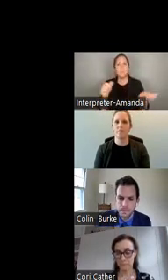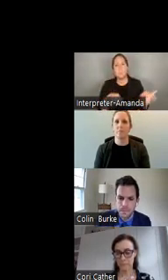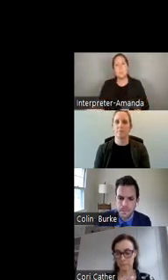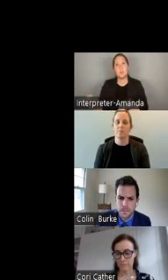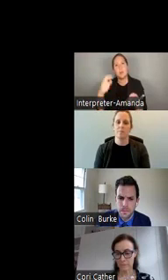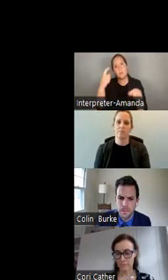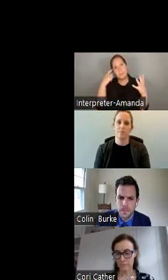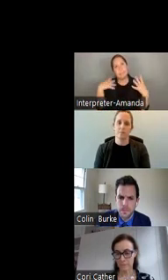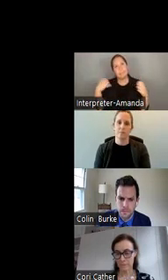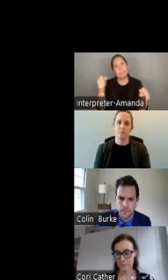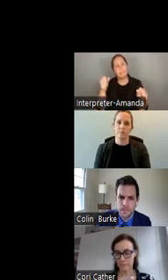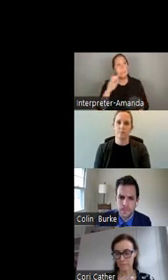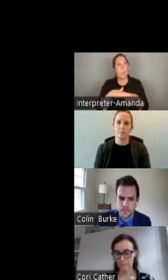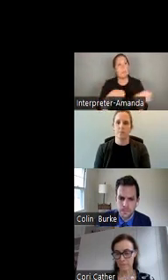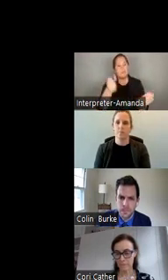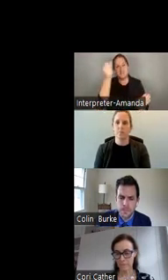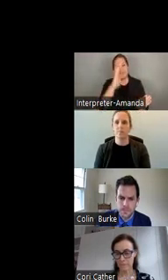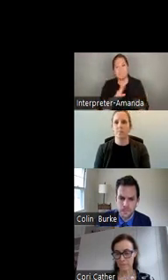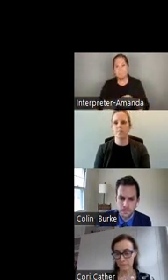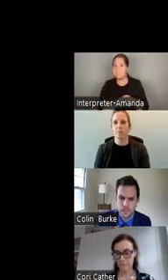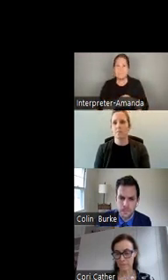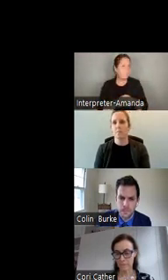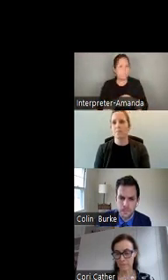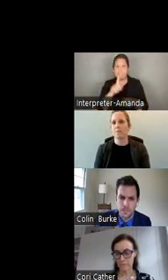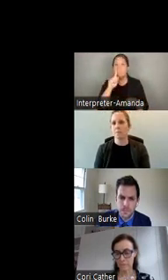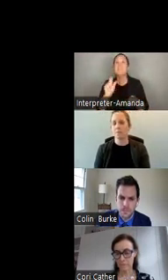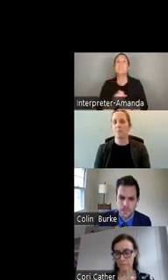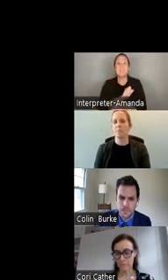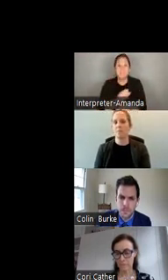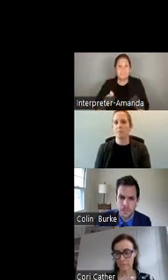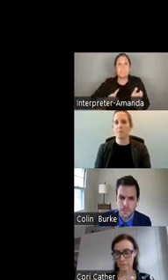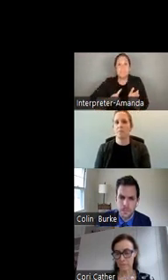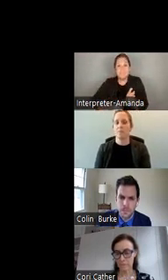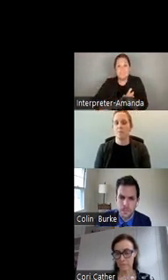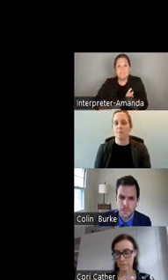on the on the street it's actually epidemiologic data suggesting that of uh the mental illnesses